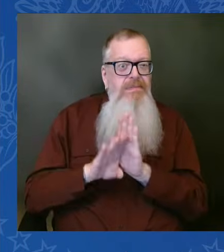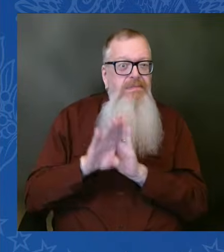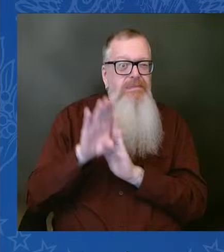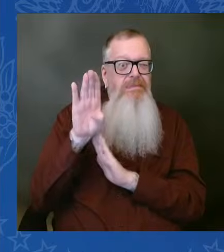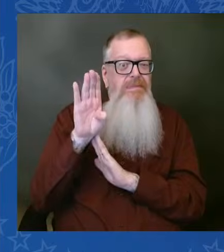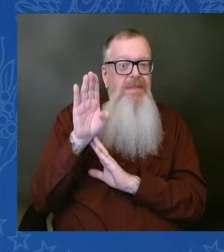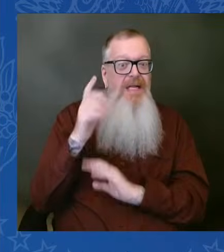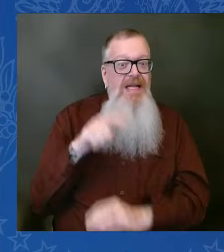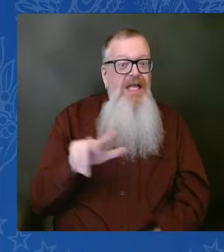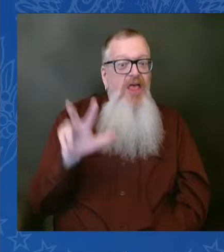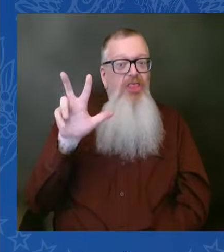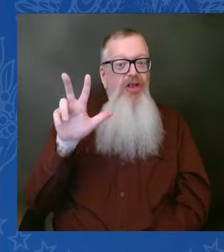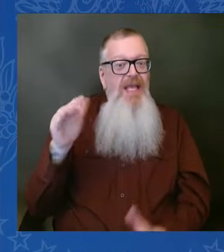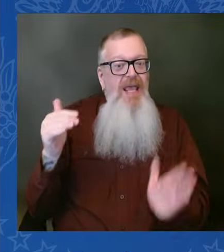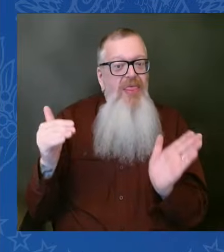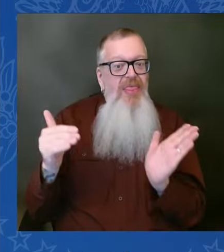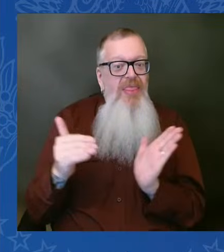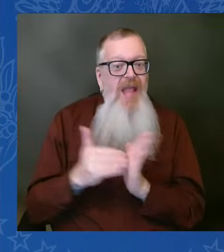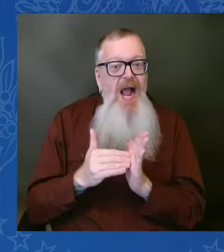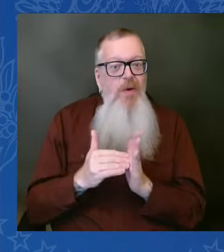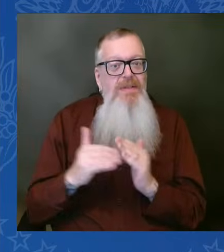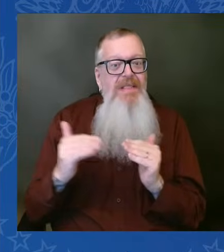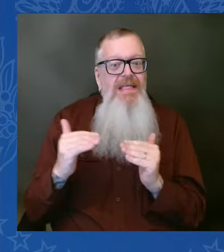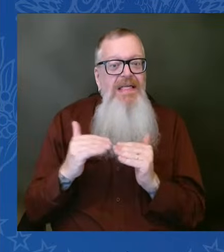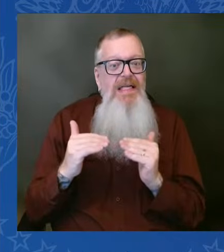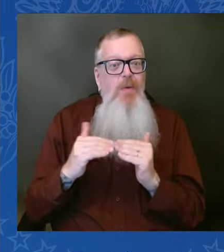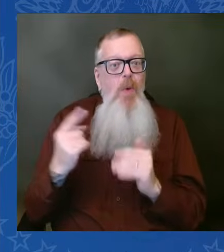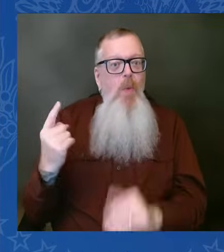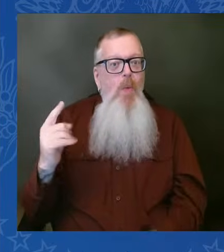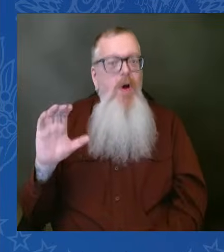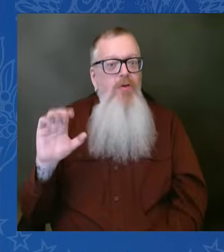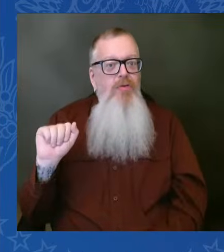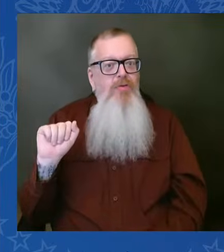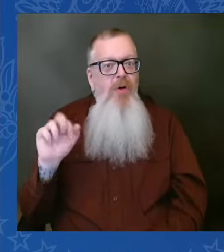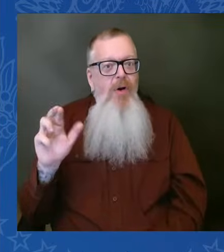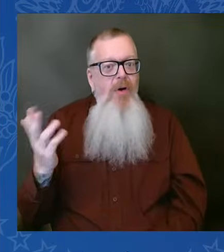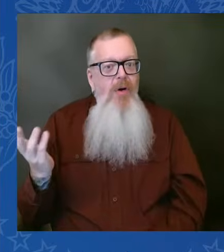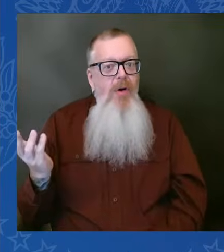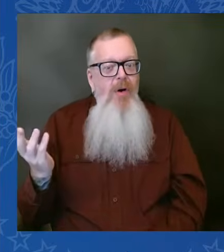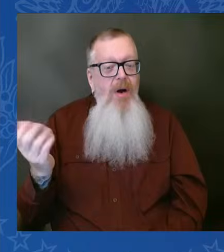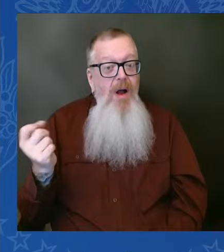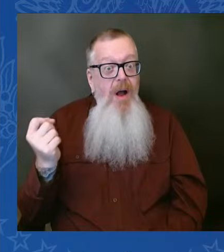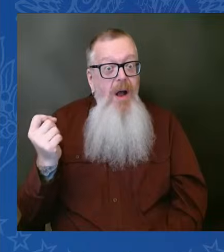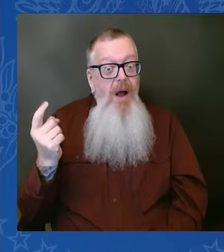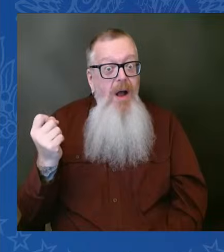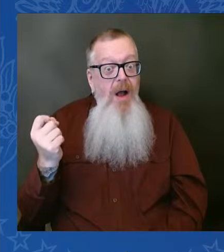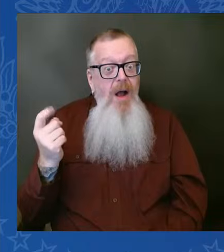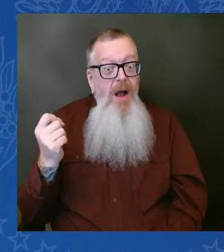But when the overseas factories making those chips shut down, the production stopped and the cost of new cars soared.